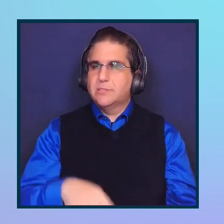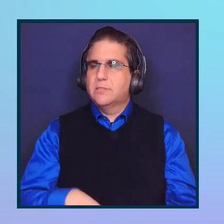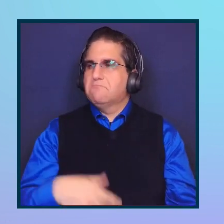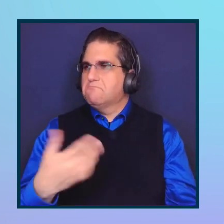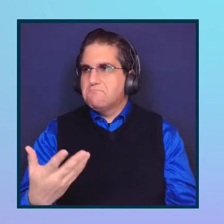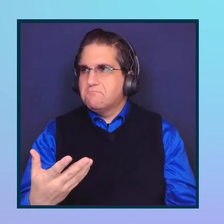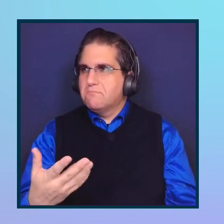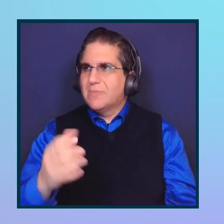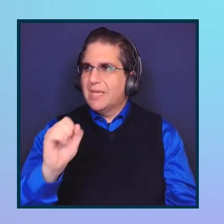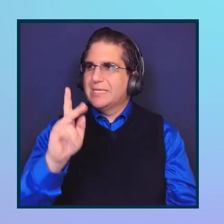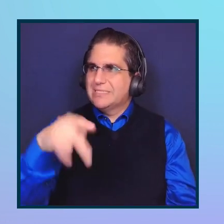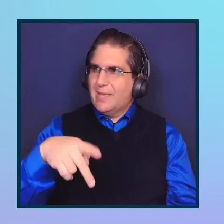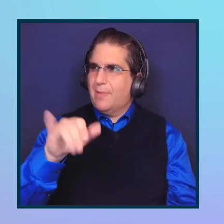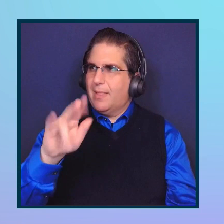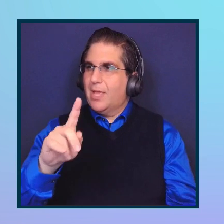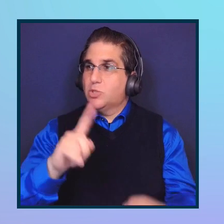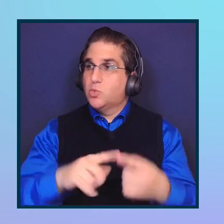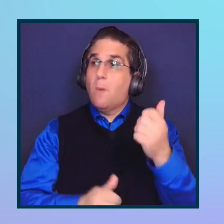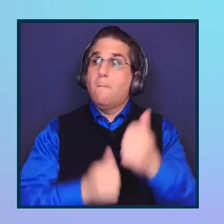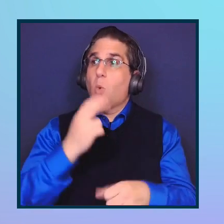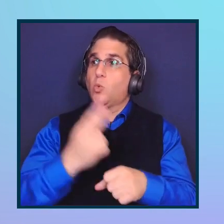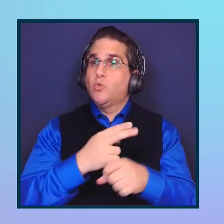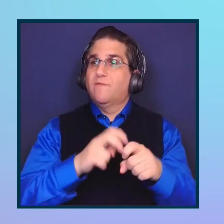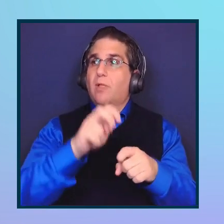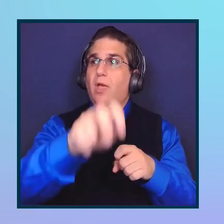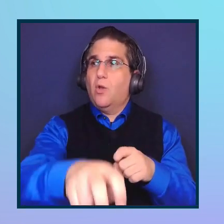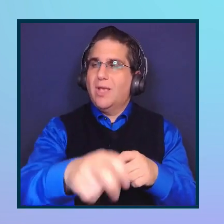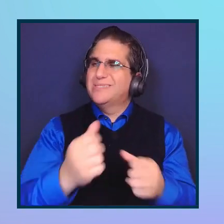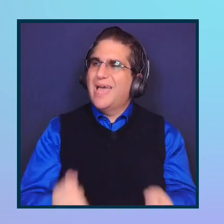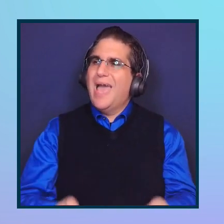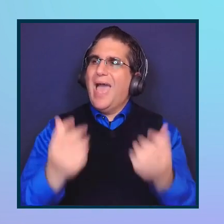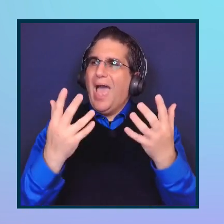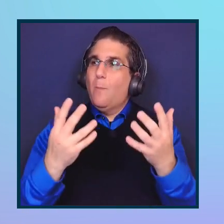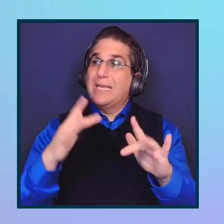How about skipped links to the most useful areas? How many skip links are too much?